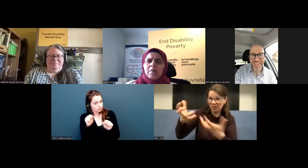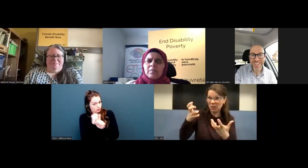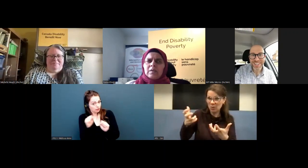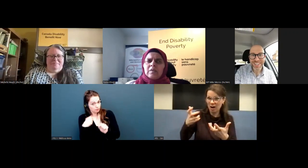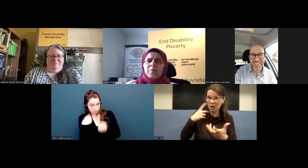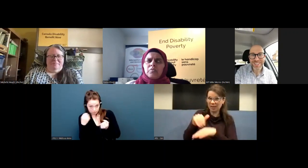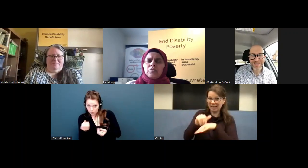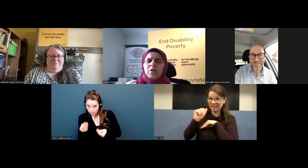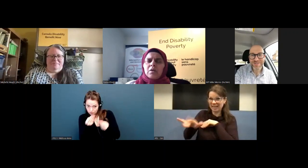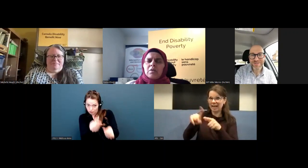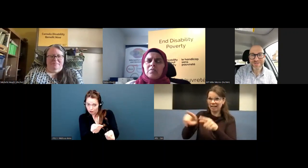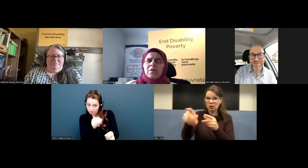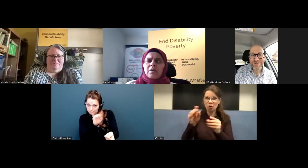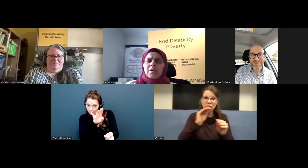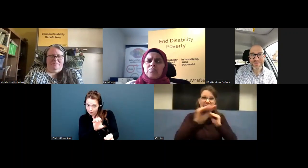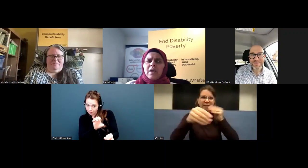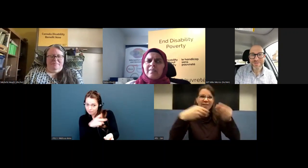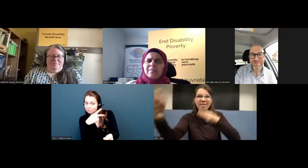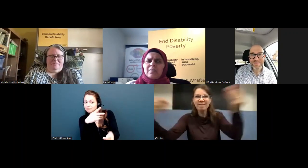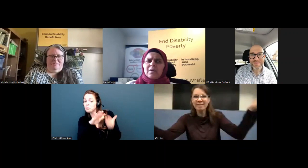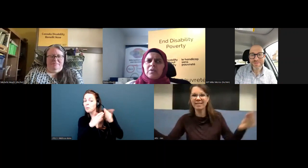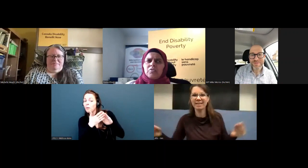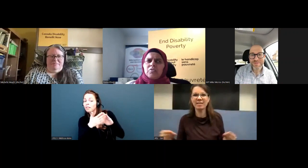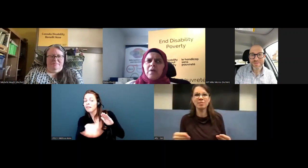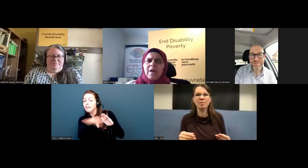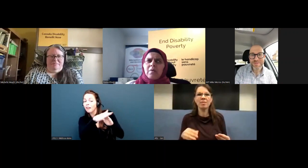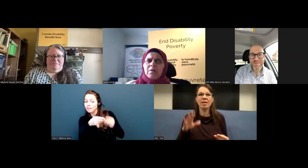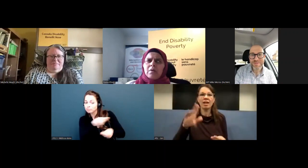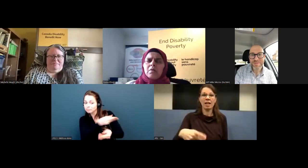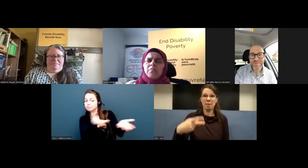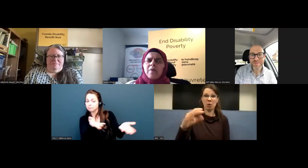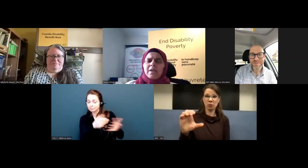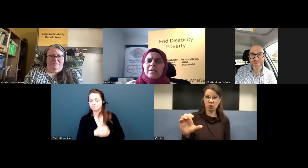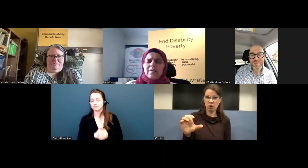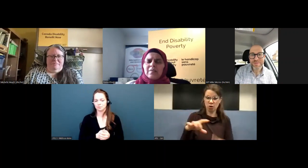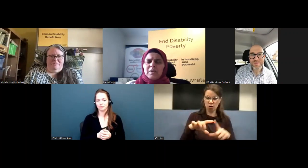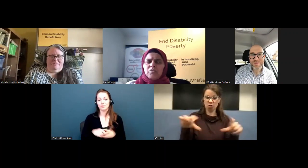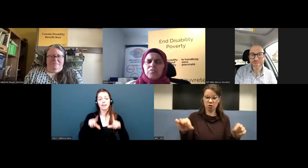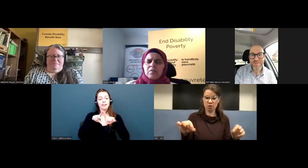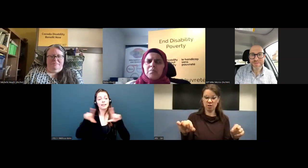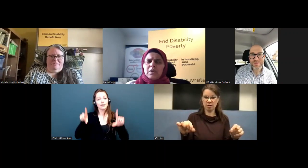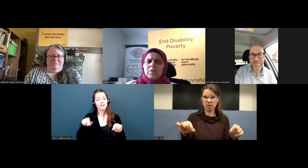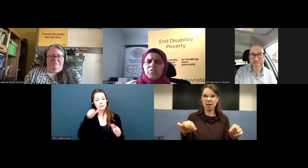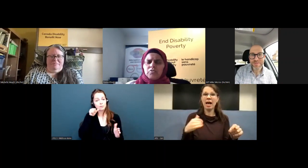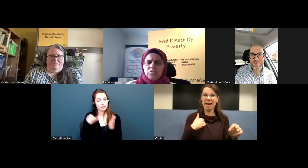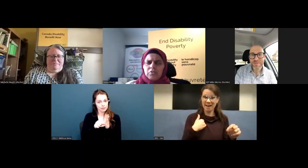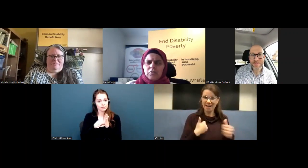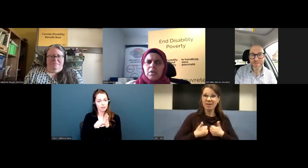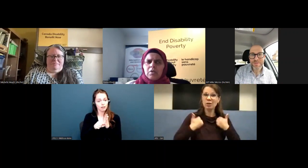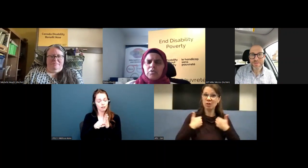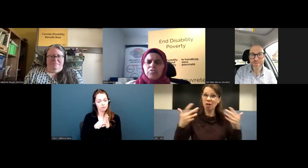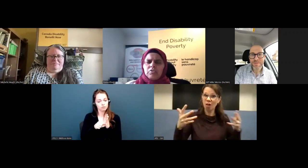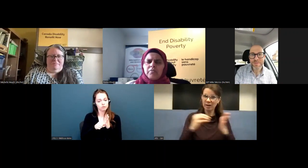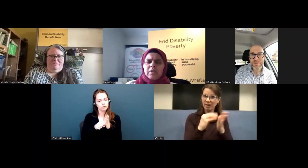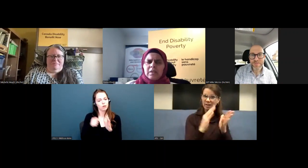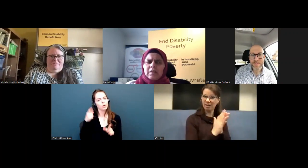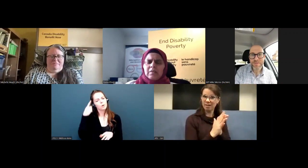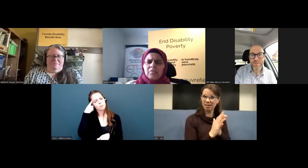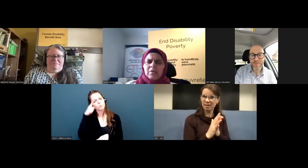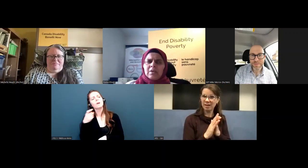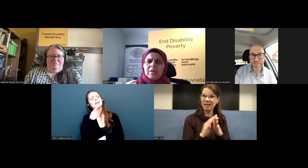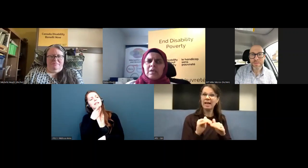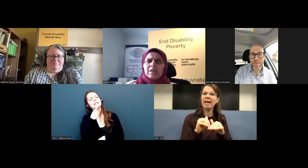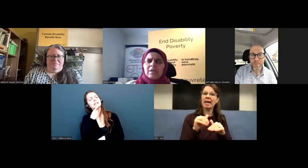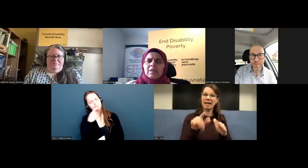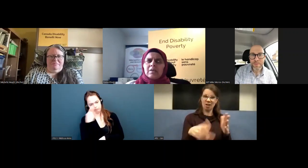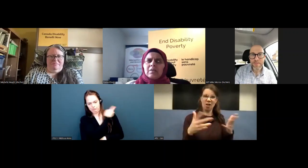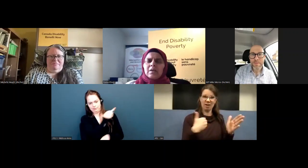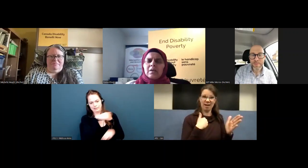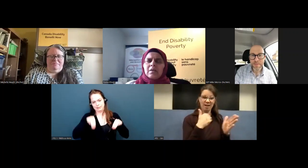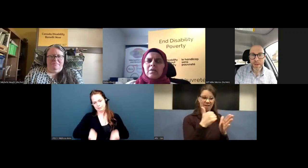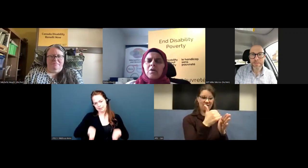THESE POSTCARDS ARE ADDRESSED TO OUR FINANCE MINISTER, MINISTER CHRYSTIA FREELAND, CALLING